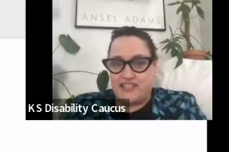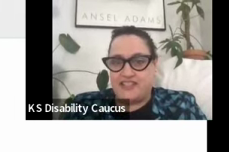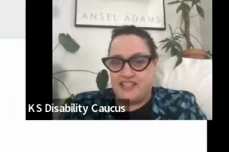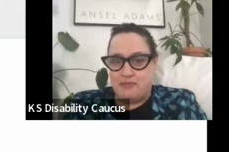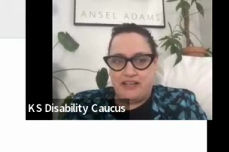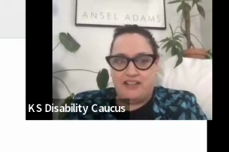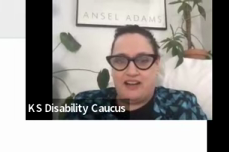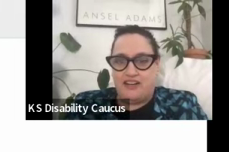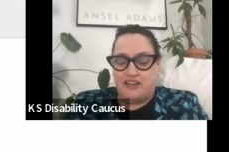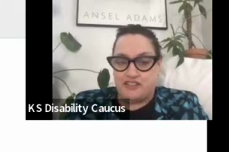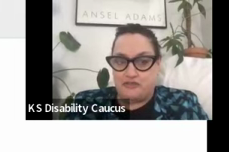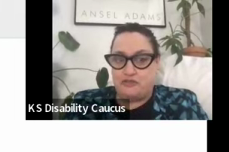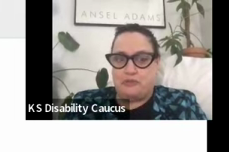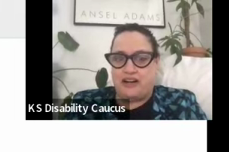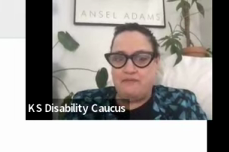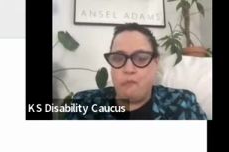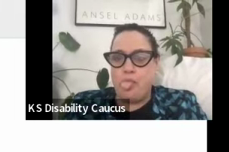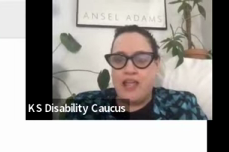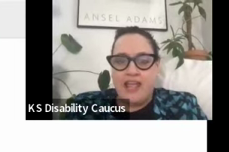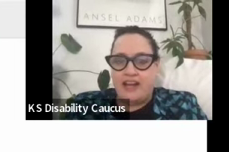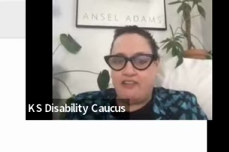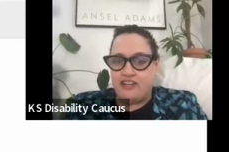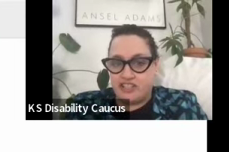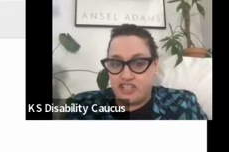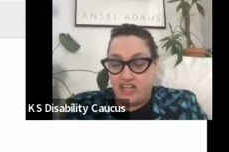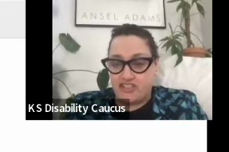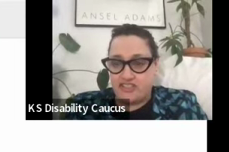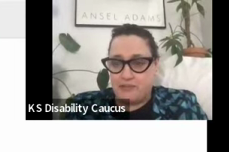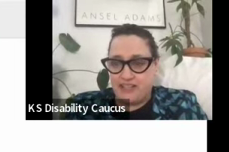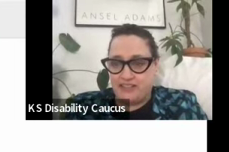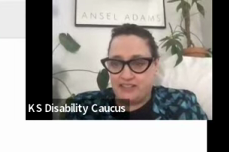But we have live captioning by Jane Piles.